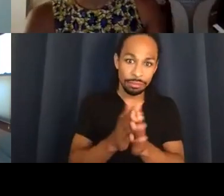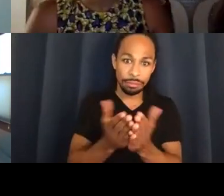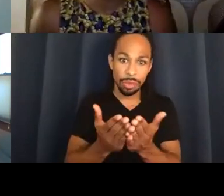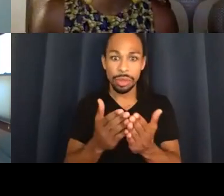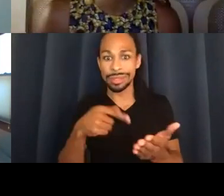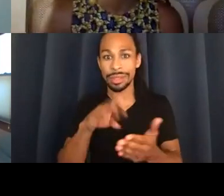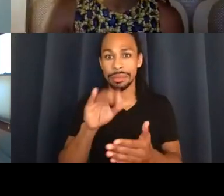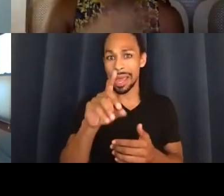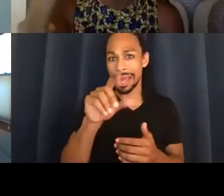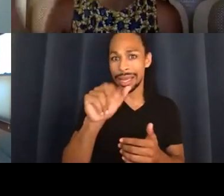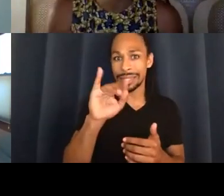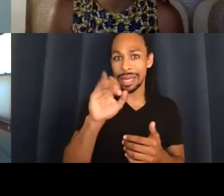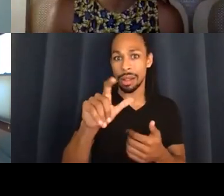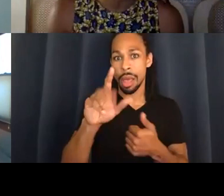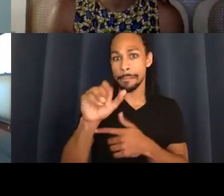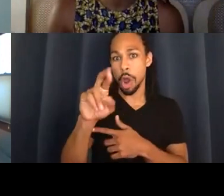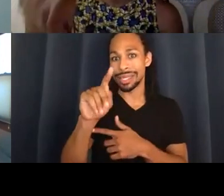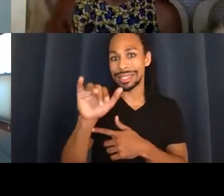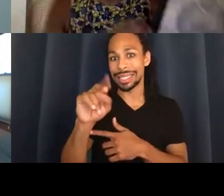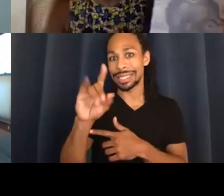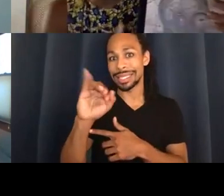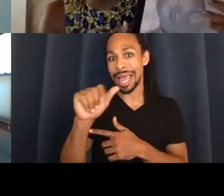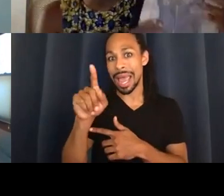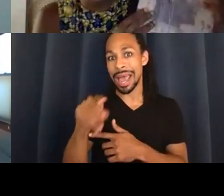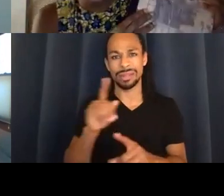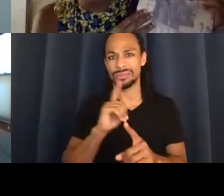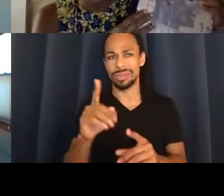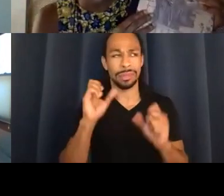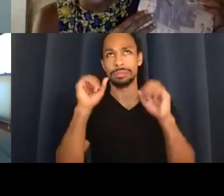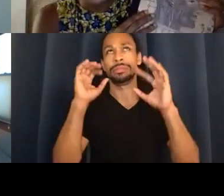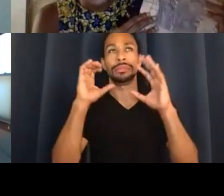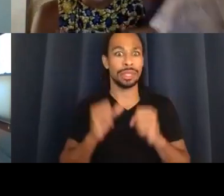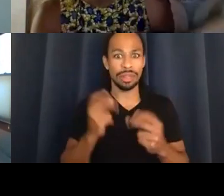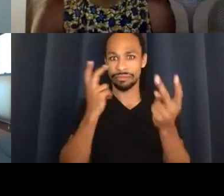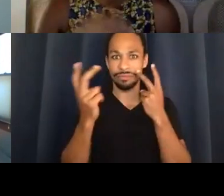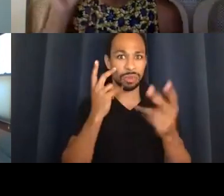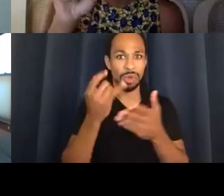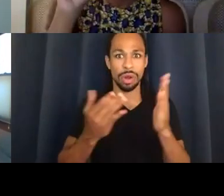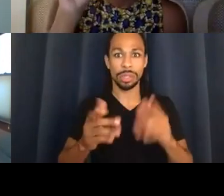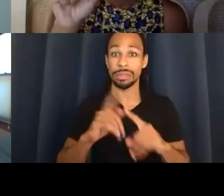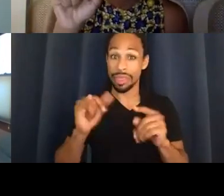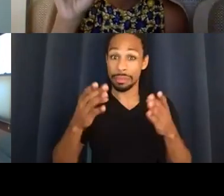Daniel Diaz, an incredible visual artist, but the person who wrote this is forward is from a